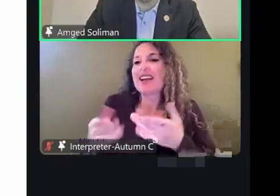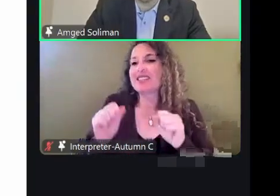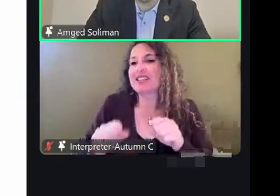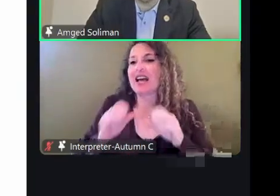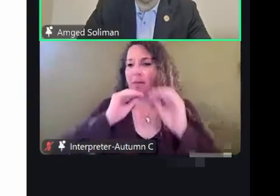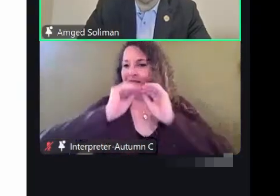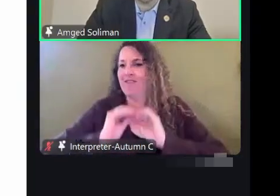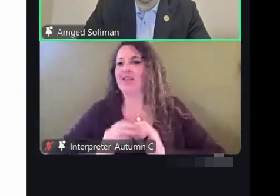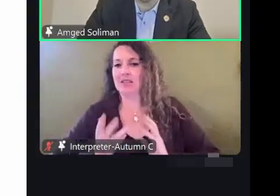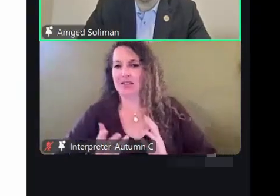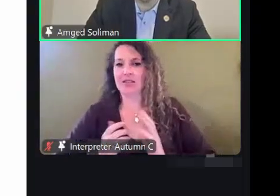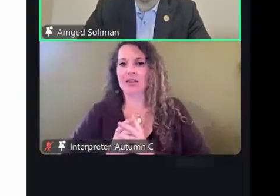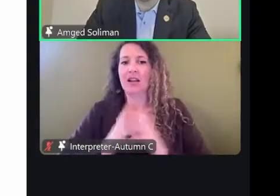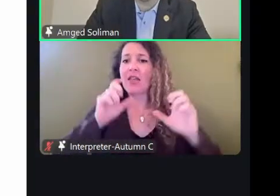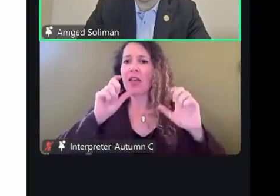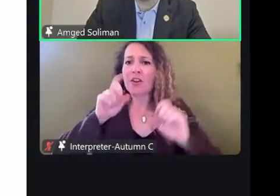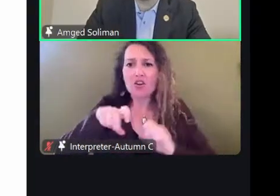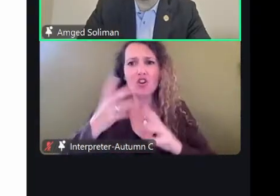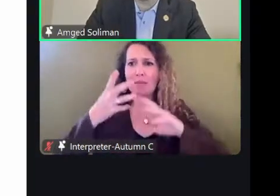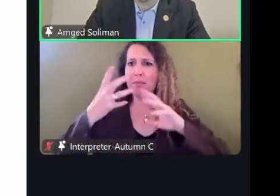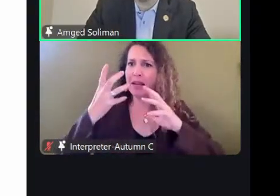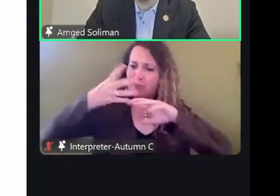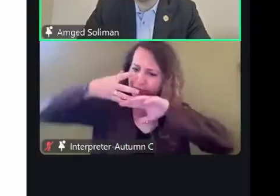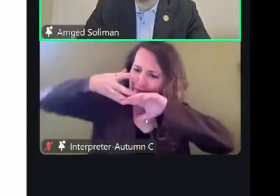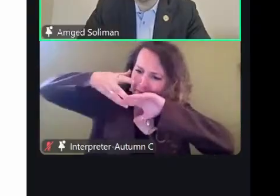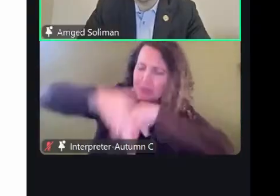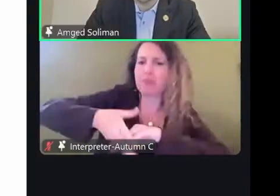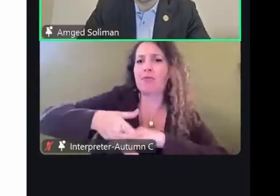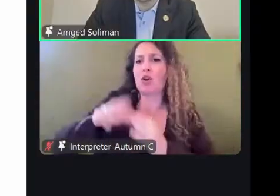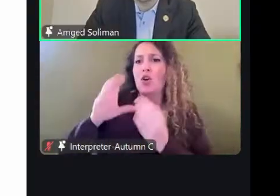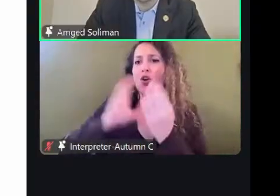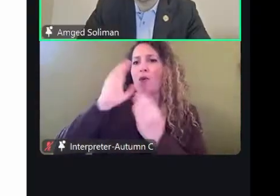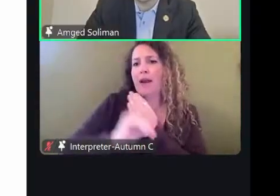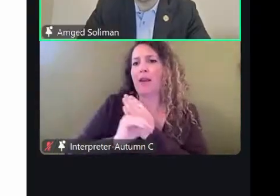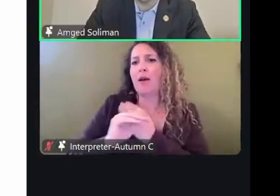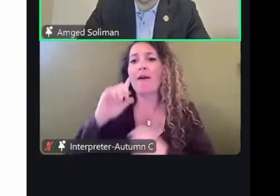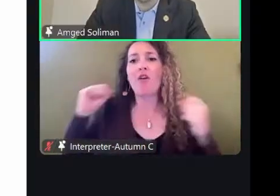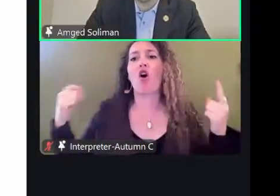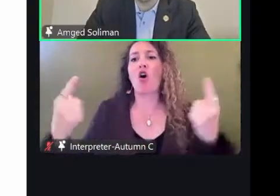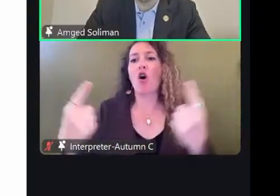competency should be woven into the curricular requirements of all US undergraduate medical,